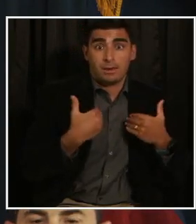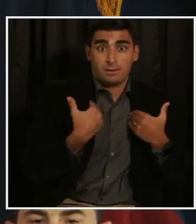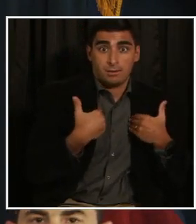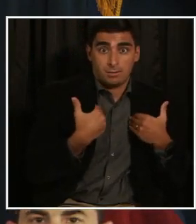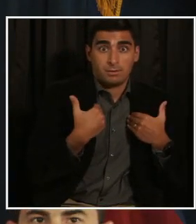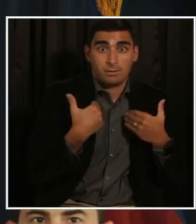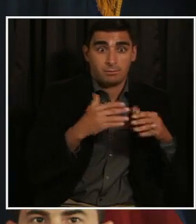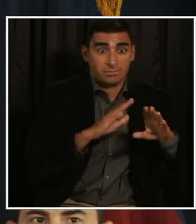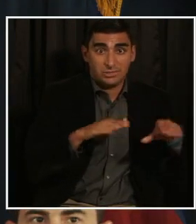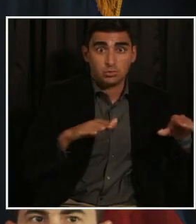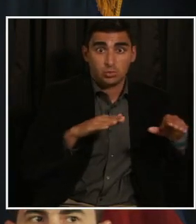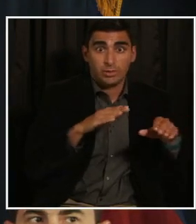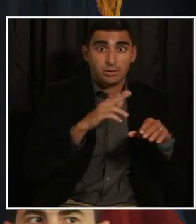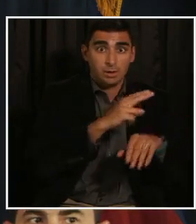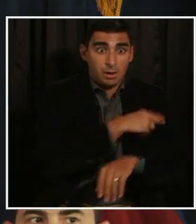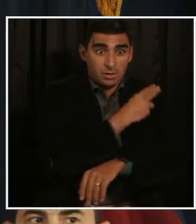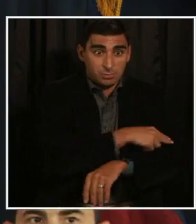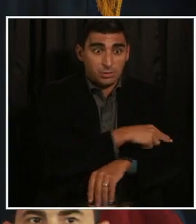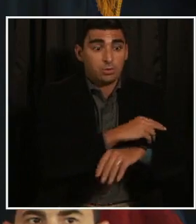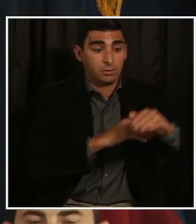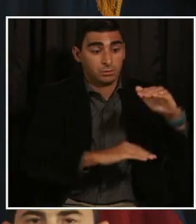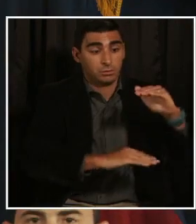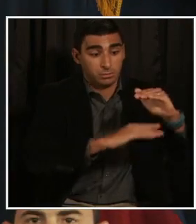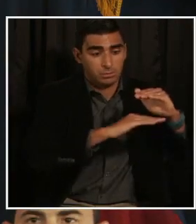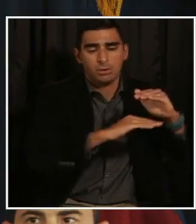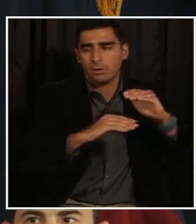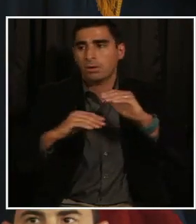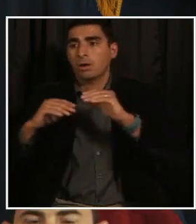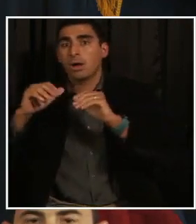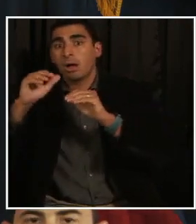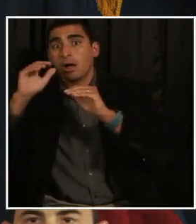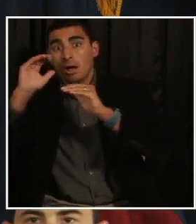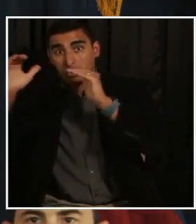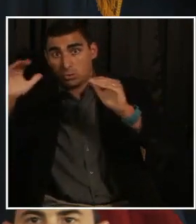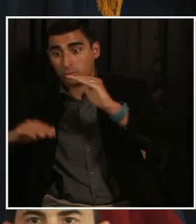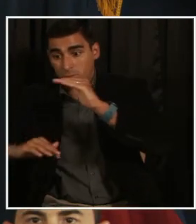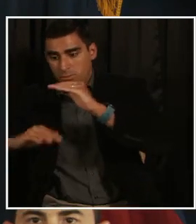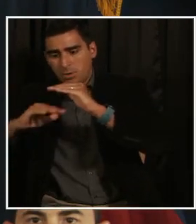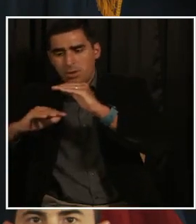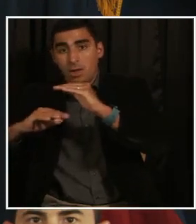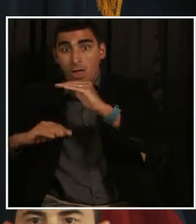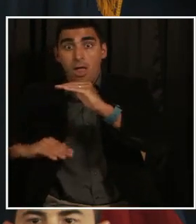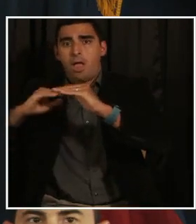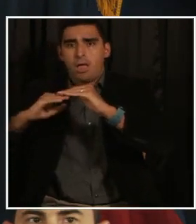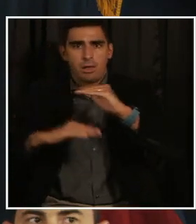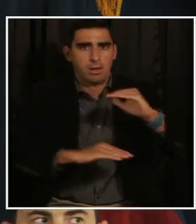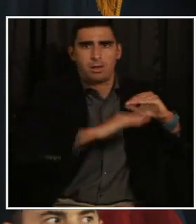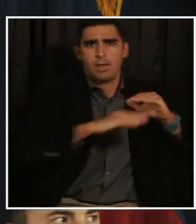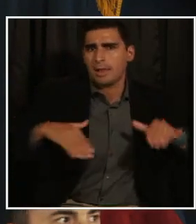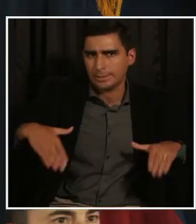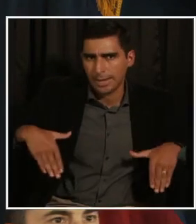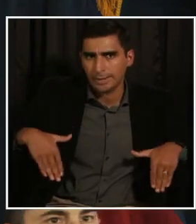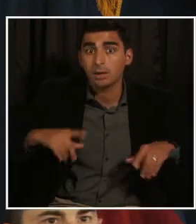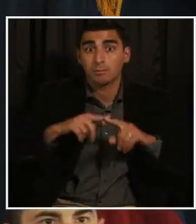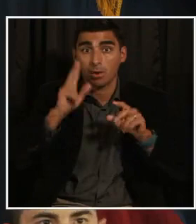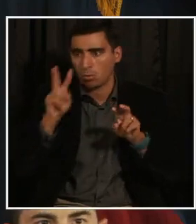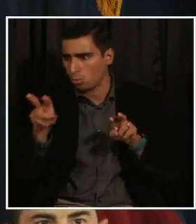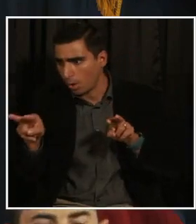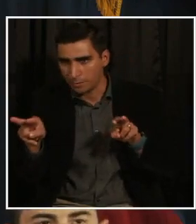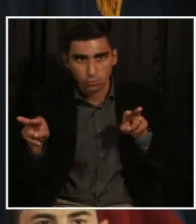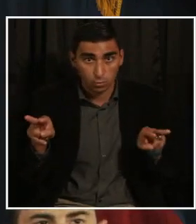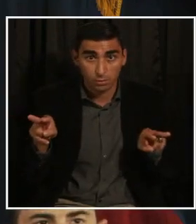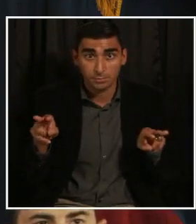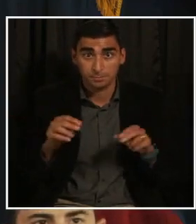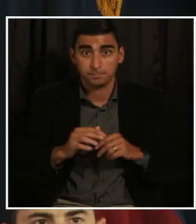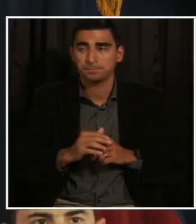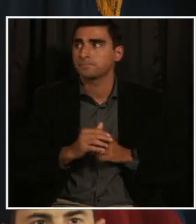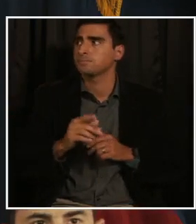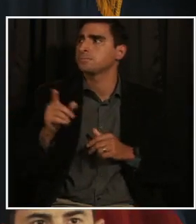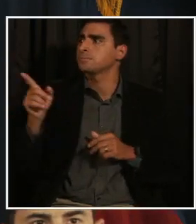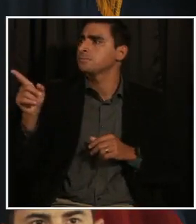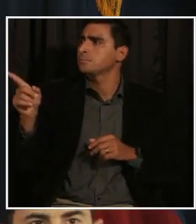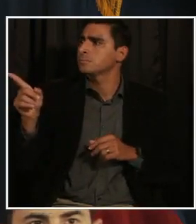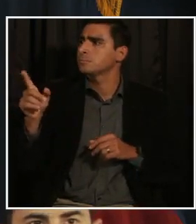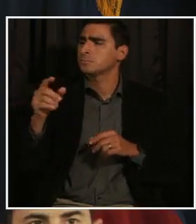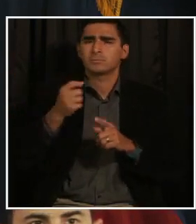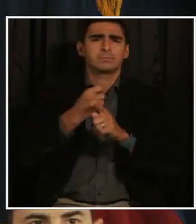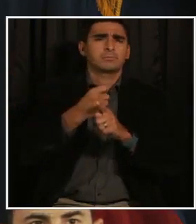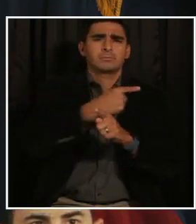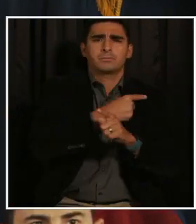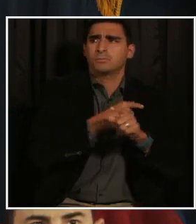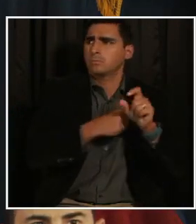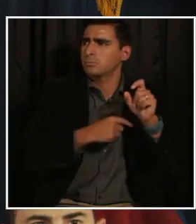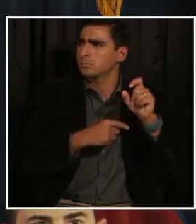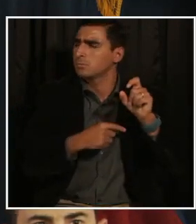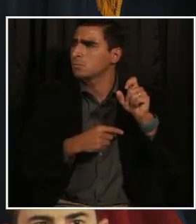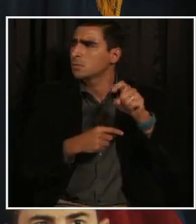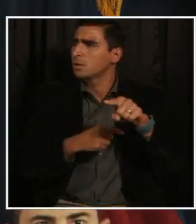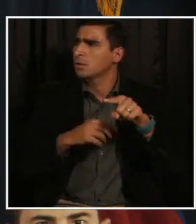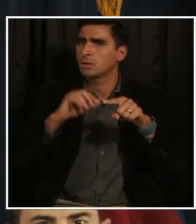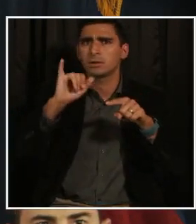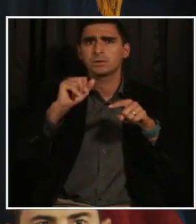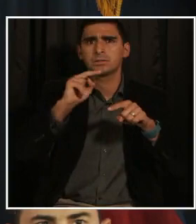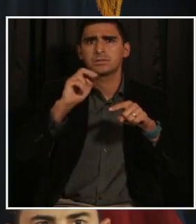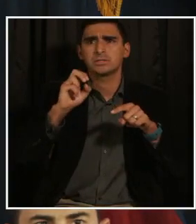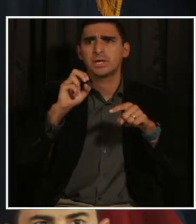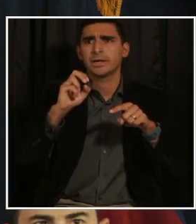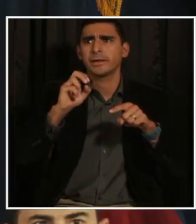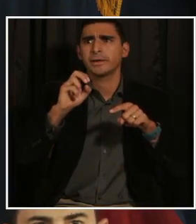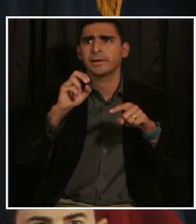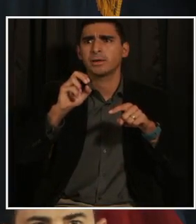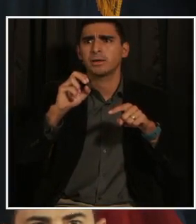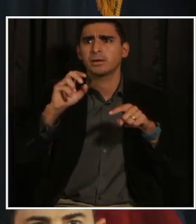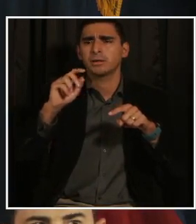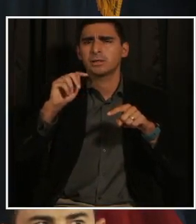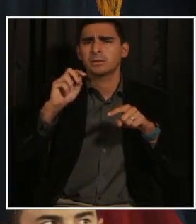adult capacity for hospital beds in colorado but we continue to track that data regularly